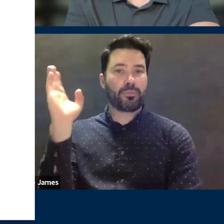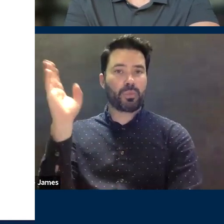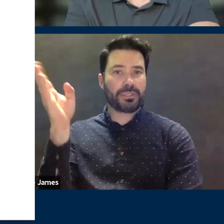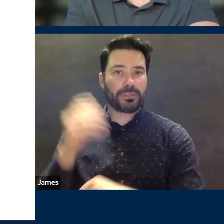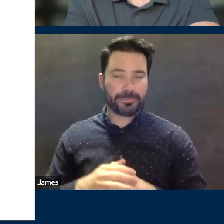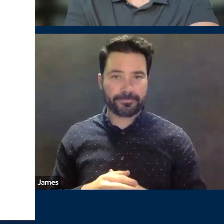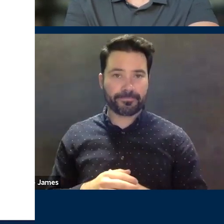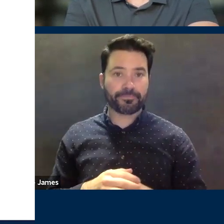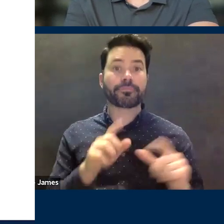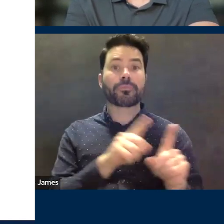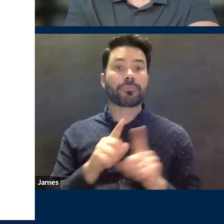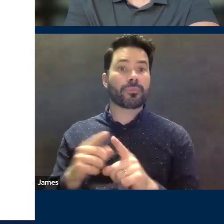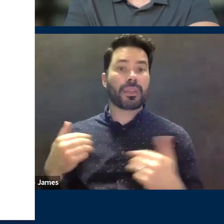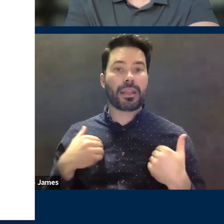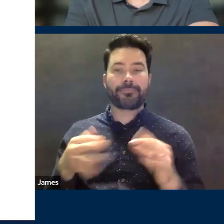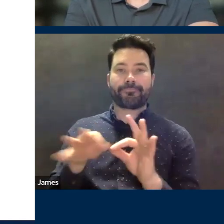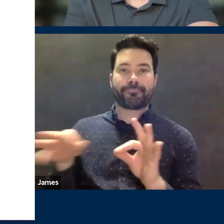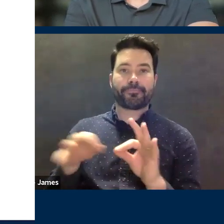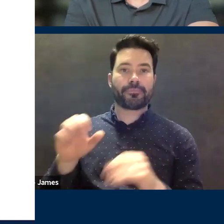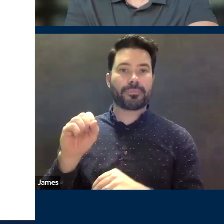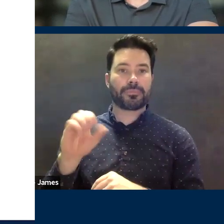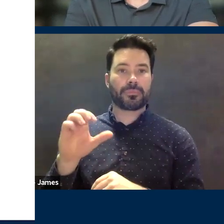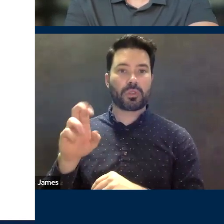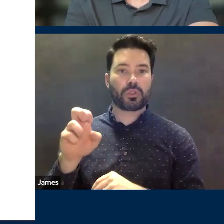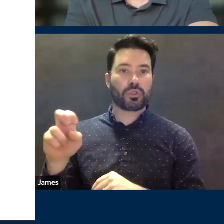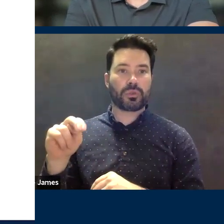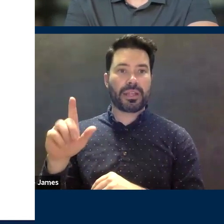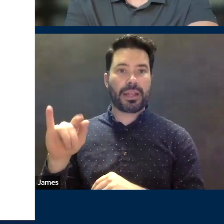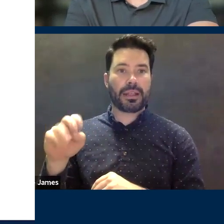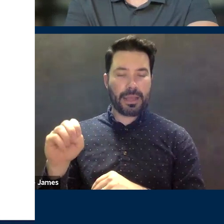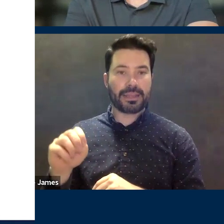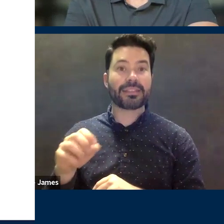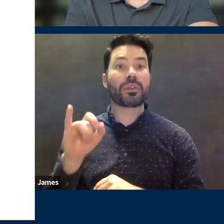We also have screen line captioning, Ann Felts is providing the captioning. So if you need to turn that on